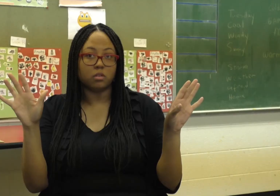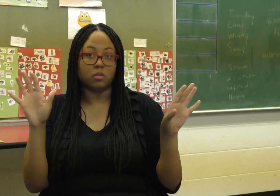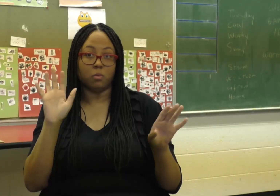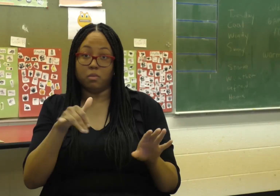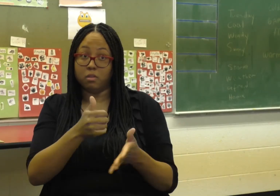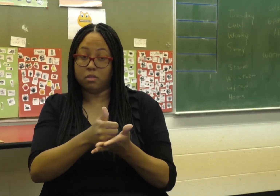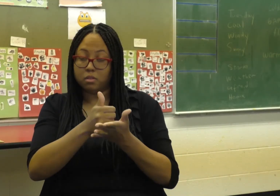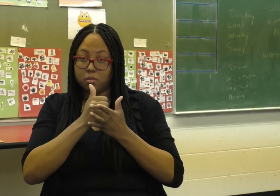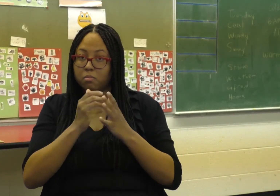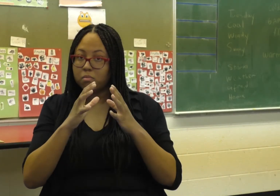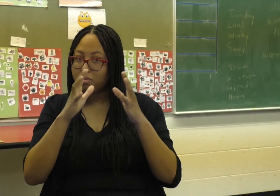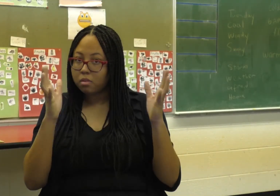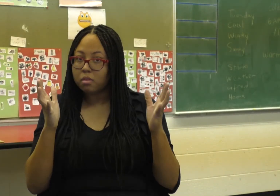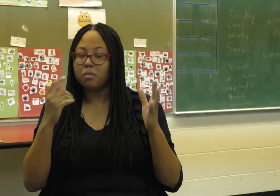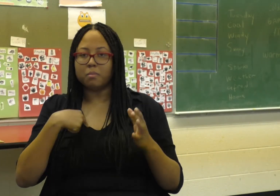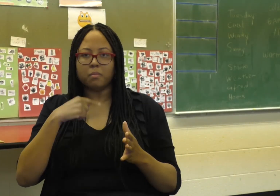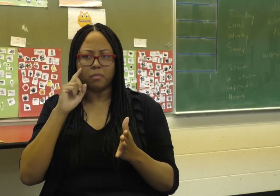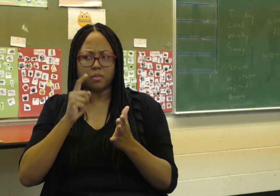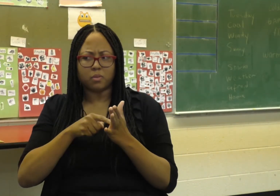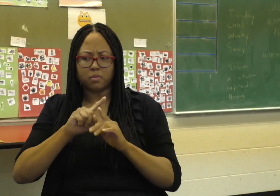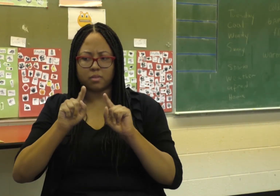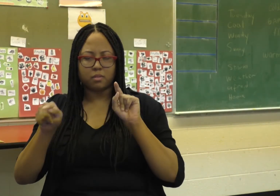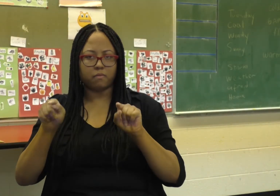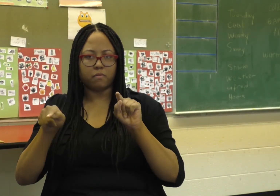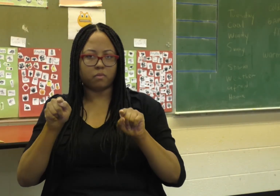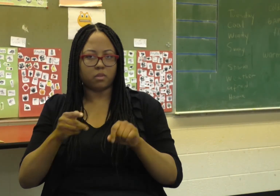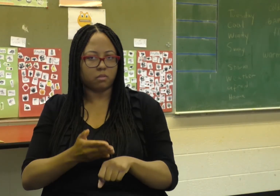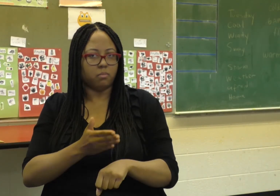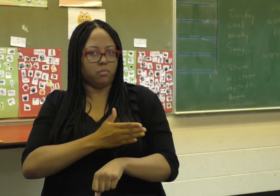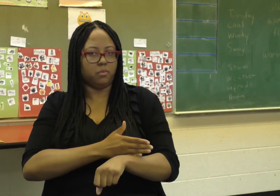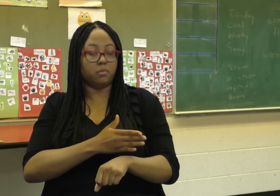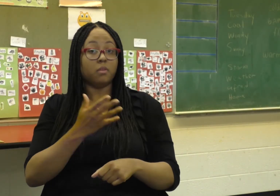That was very helpful for me. I have definitely seen an improvement in him.